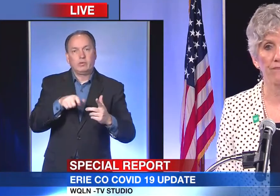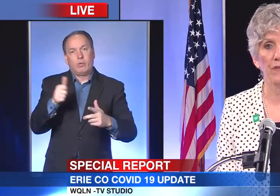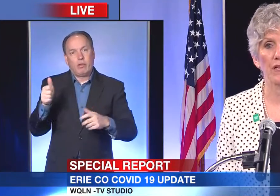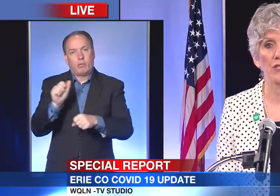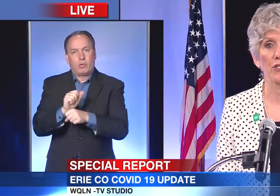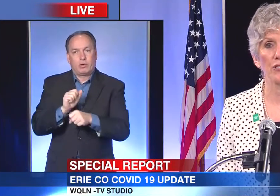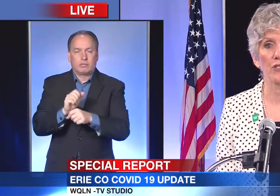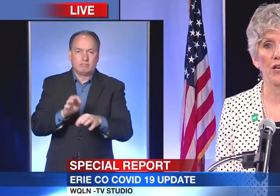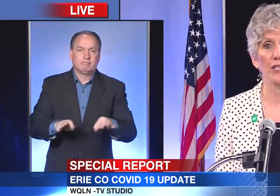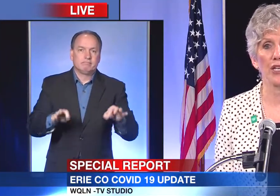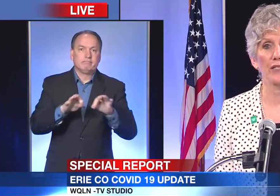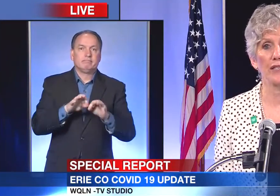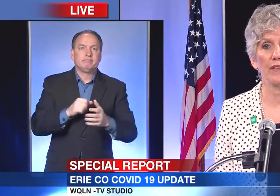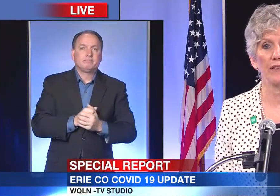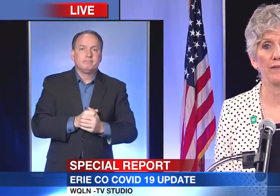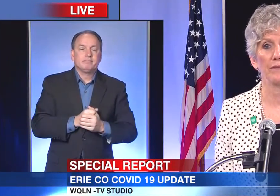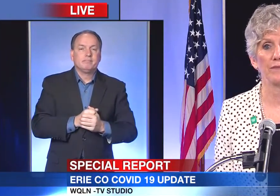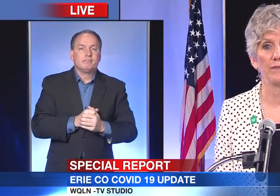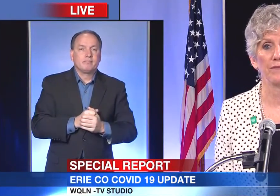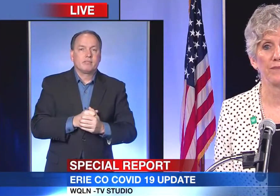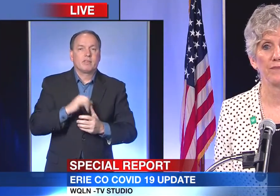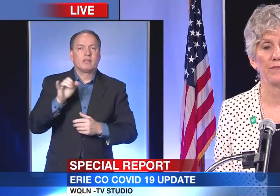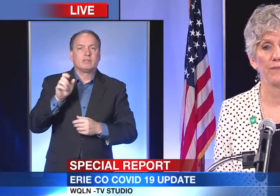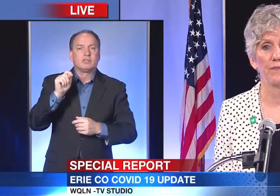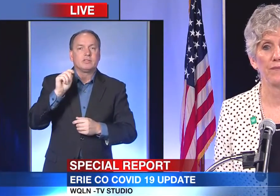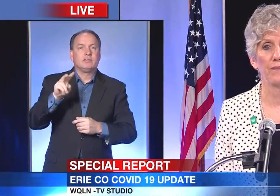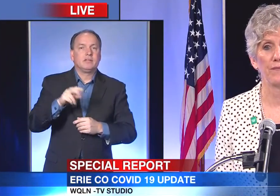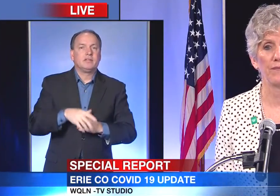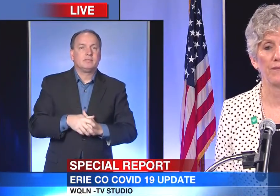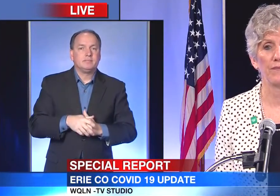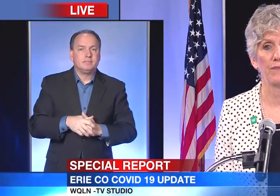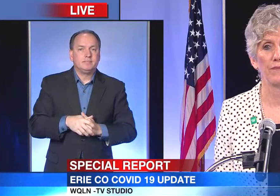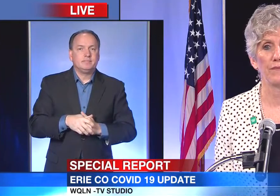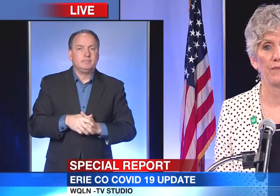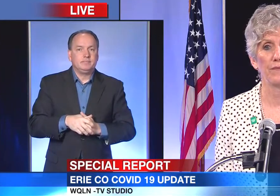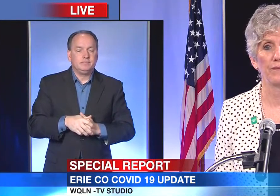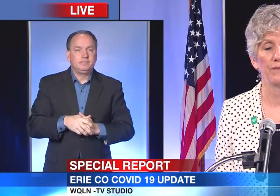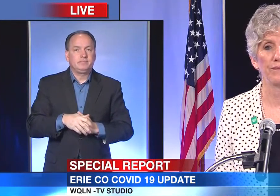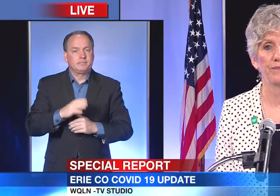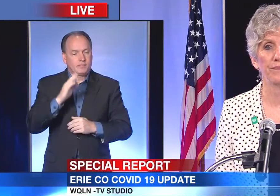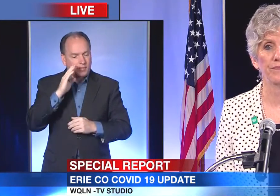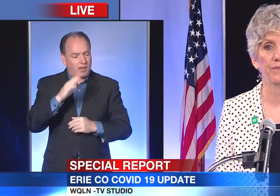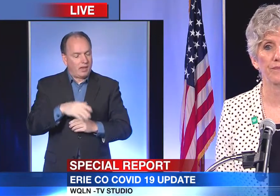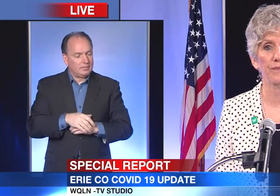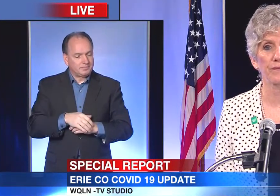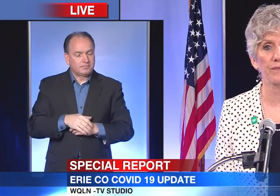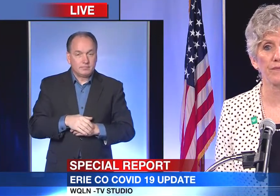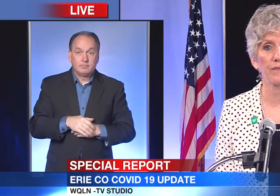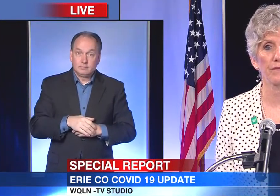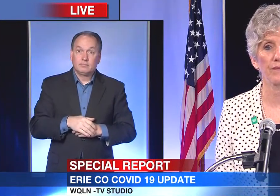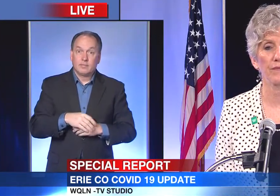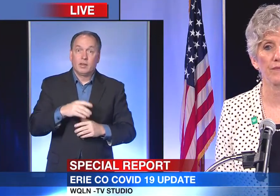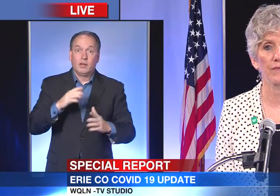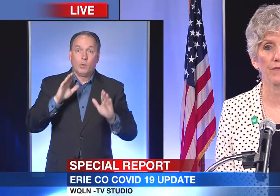FILL IN WHEN THEY HAVE TO DO THE OTHER VERY POSH WORK. JET TV?